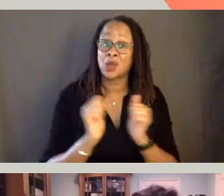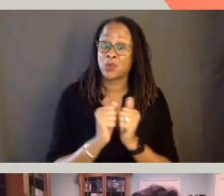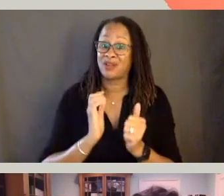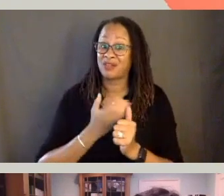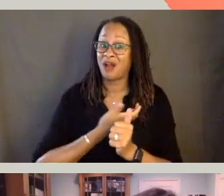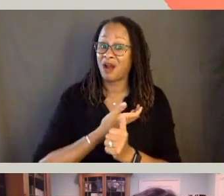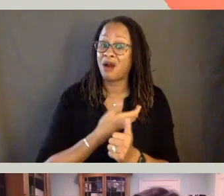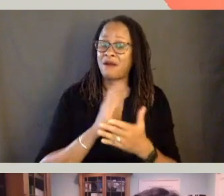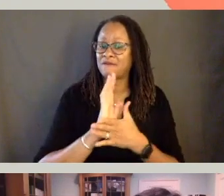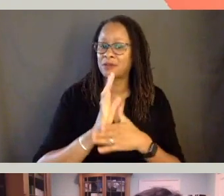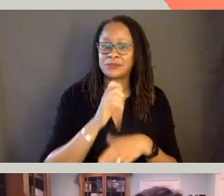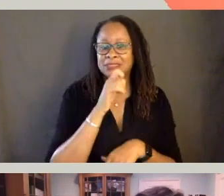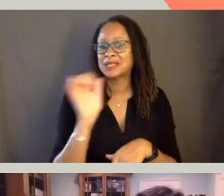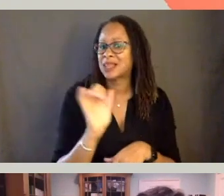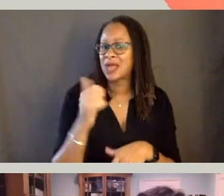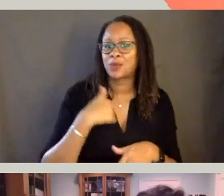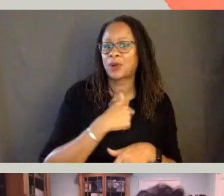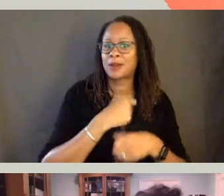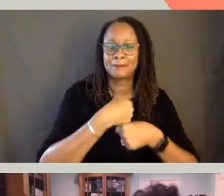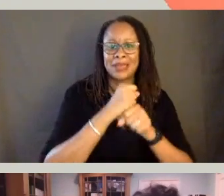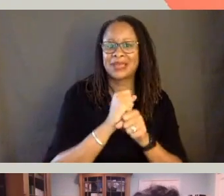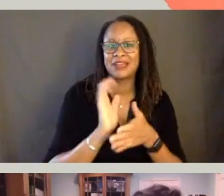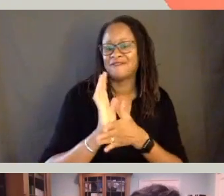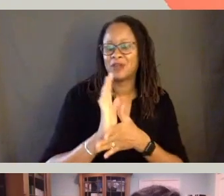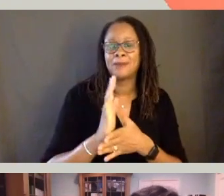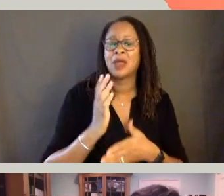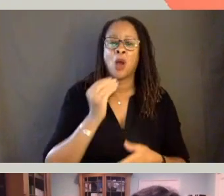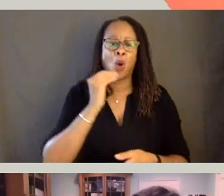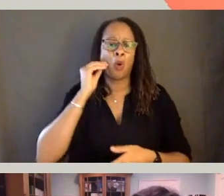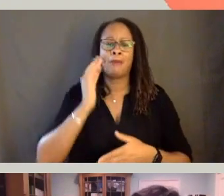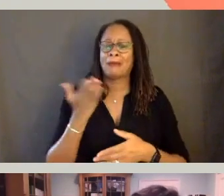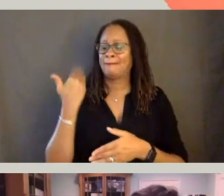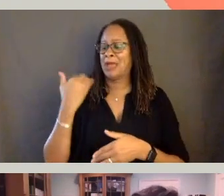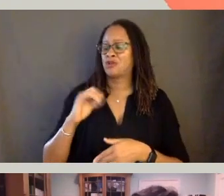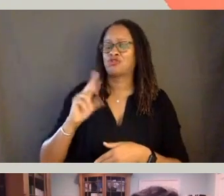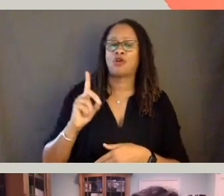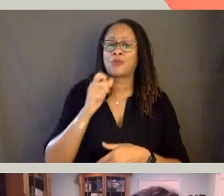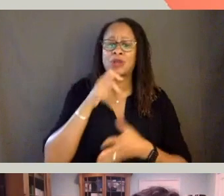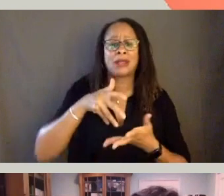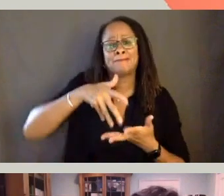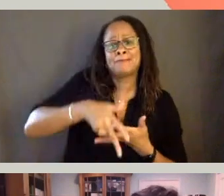it wasn't like we weren't making this film in our own backyard, we hadn't been embedded in that movement work, right?